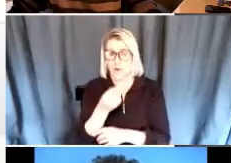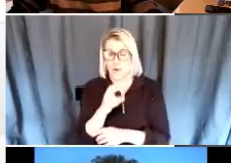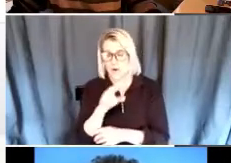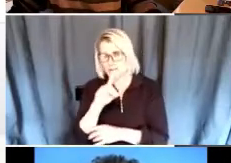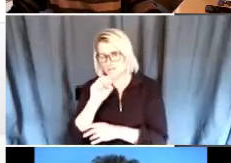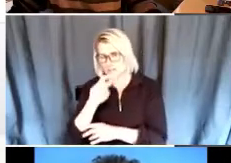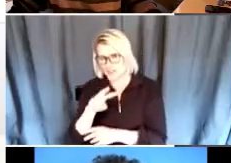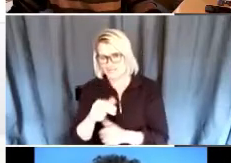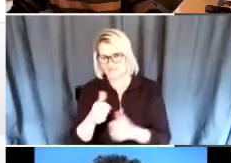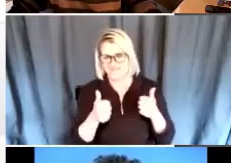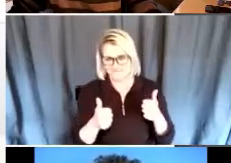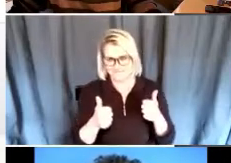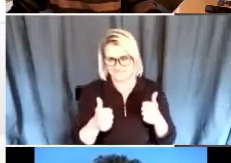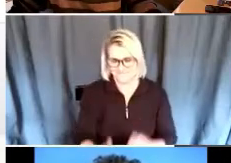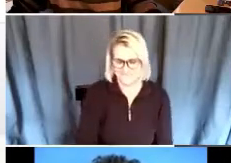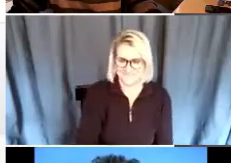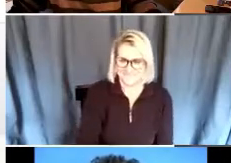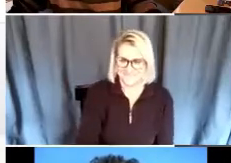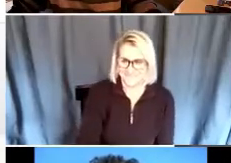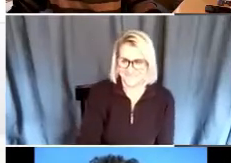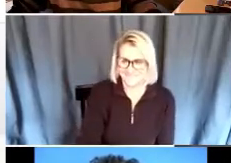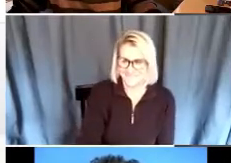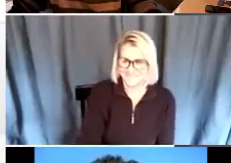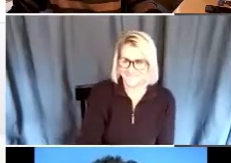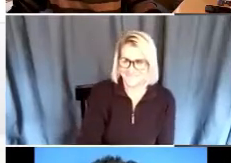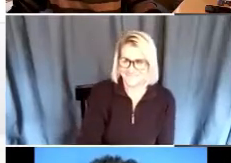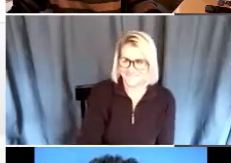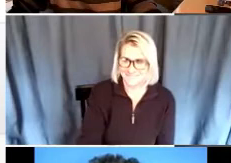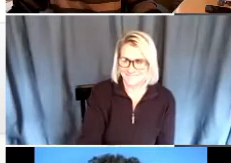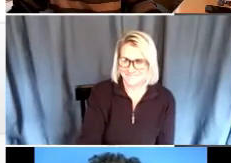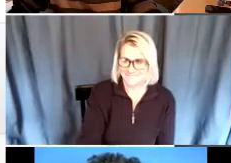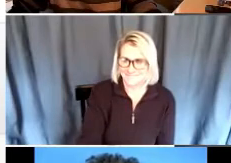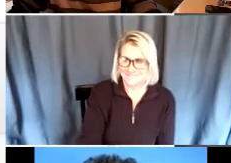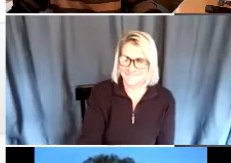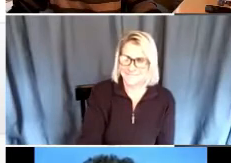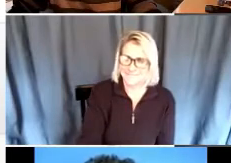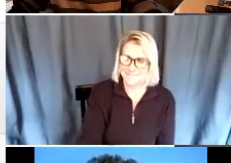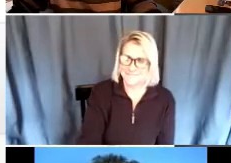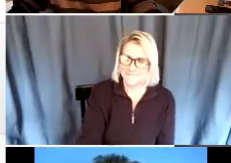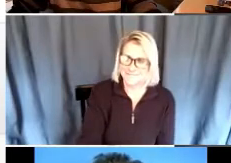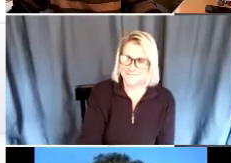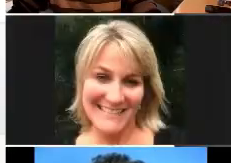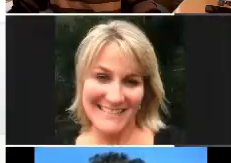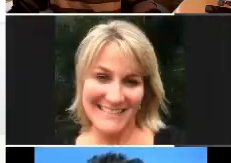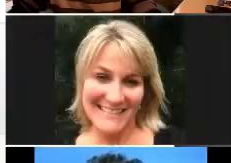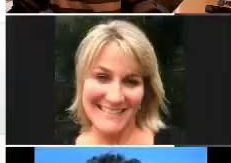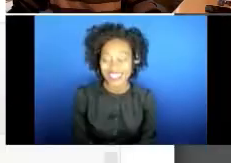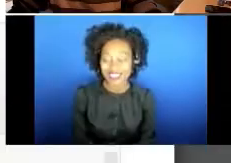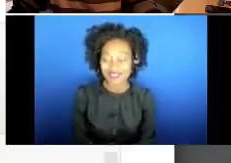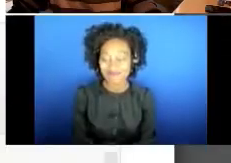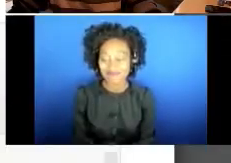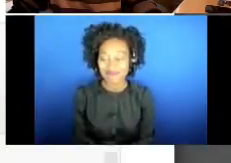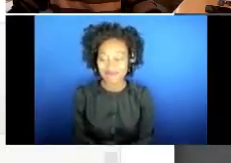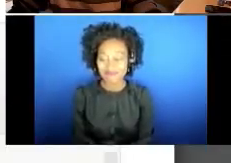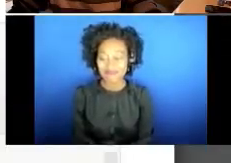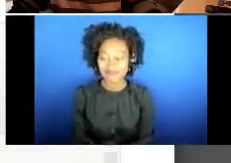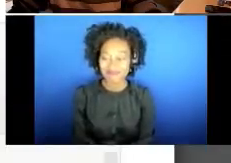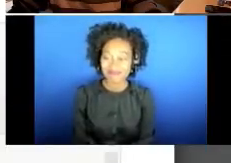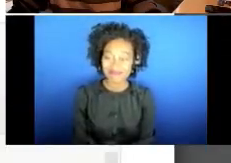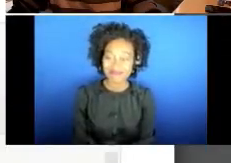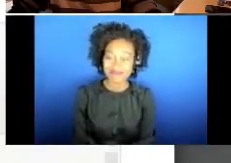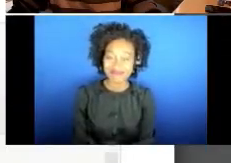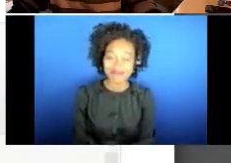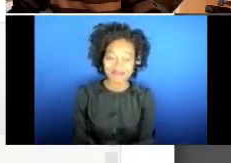directory. 14:31:49